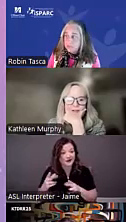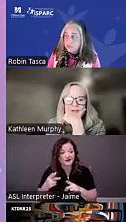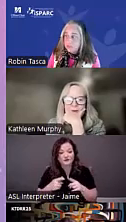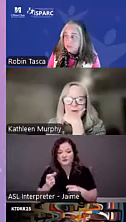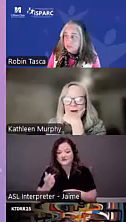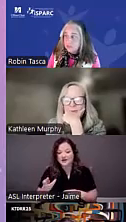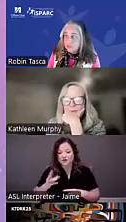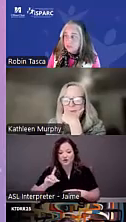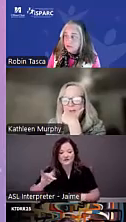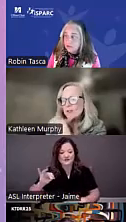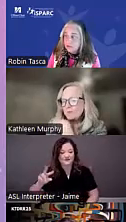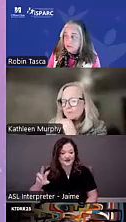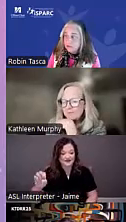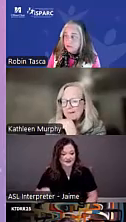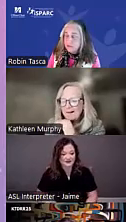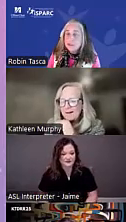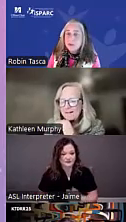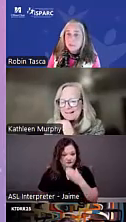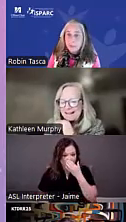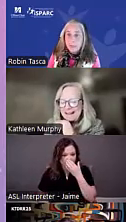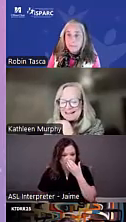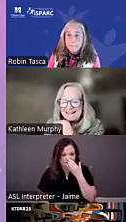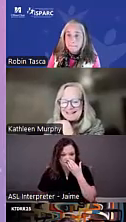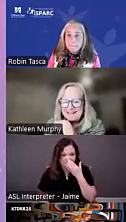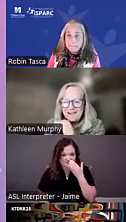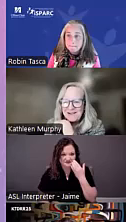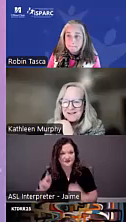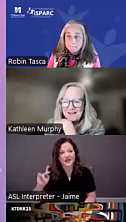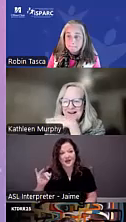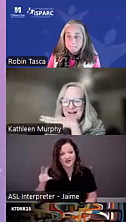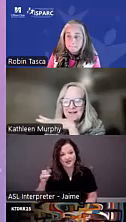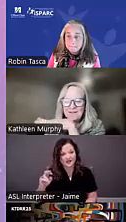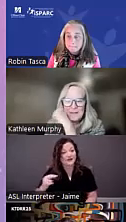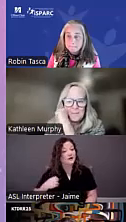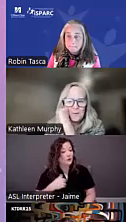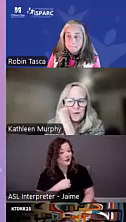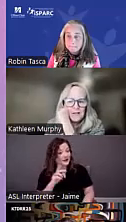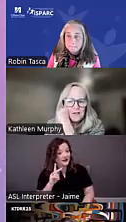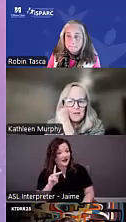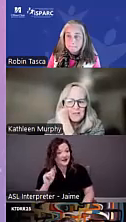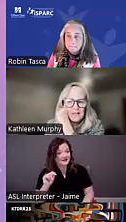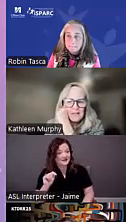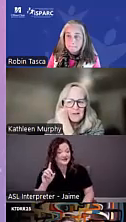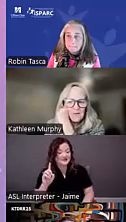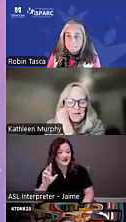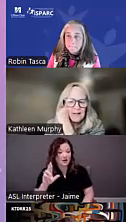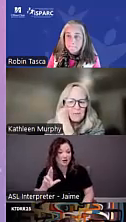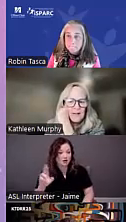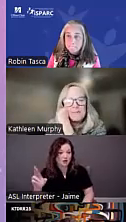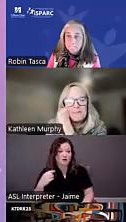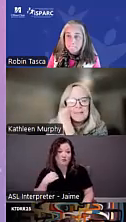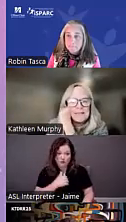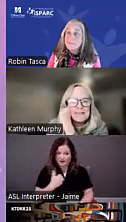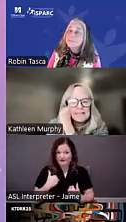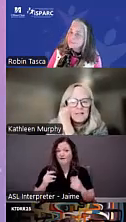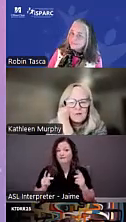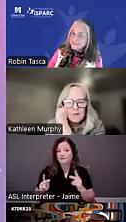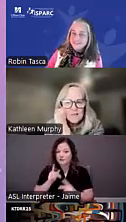So we do, at KTDRR, have some people who are actually using this software. And one of them is Amanda Seagroves,